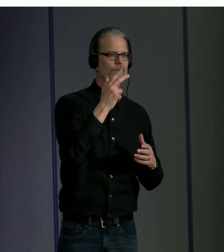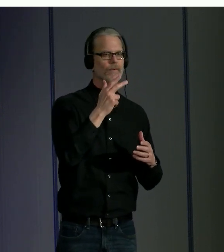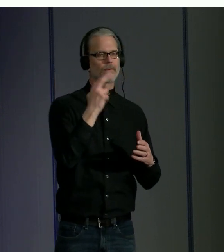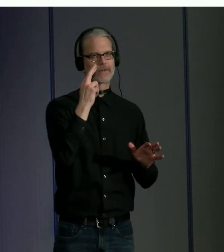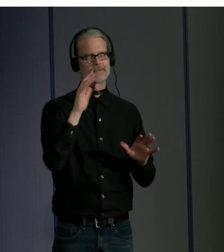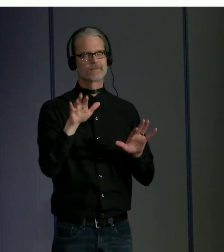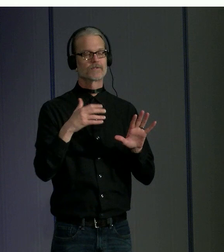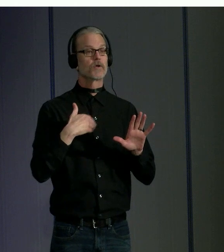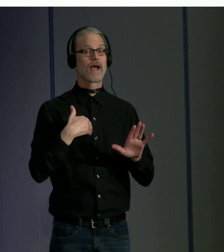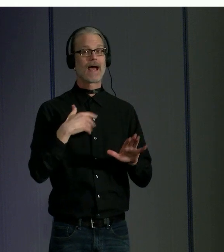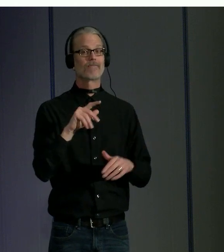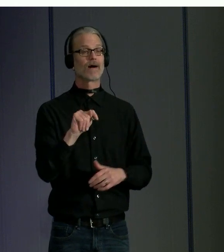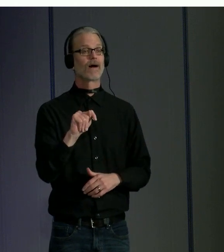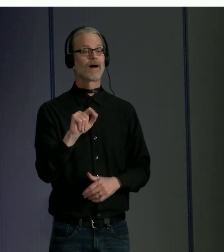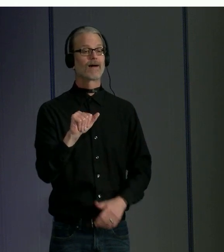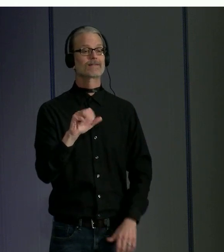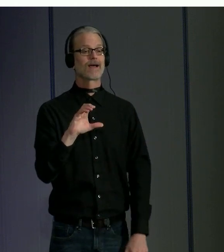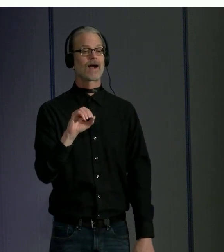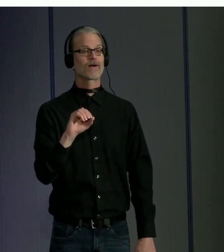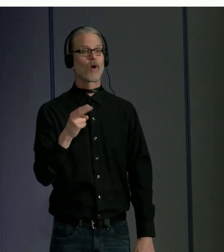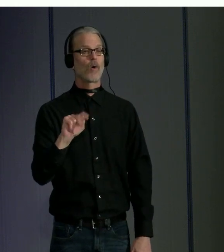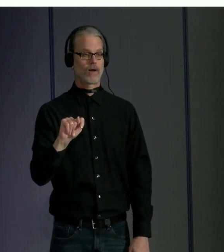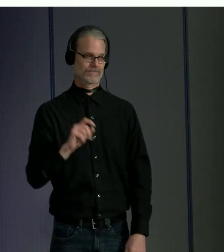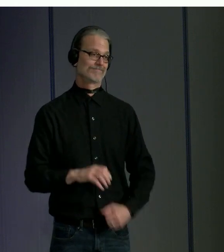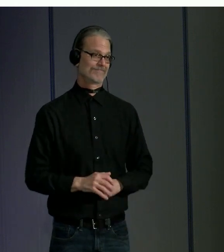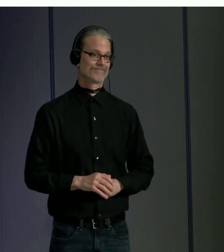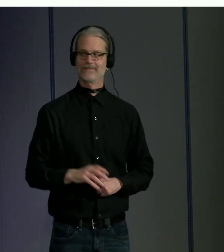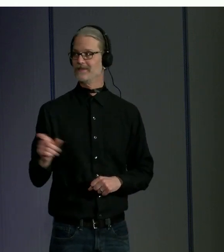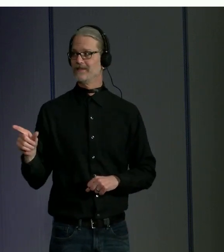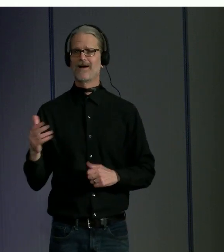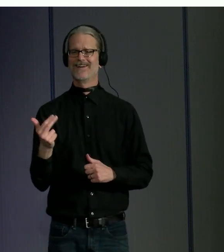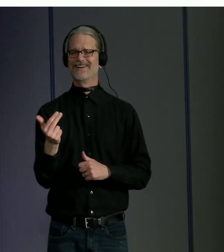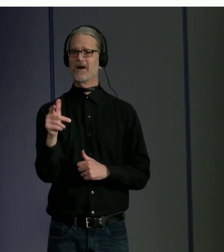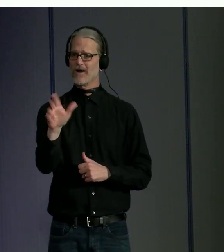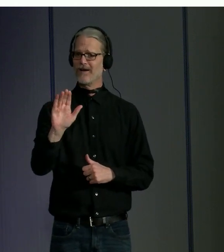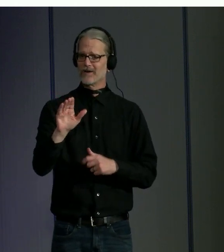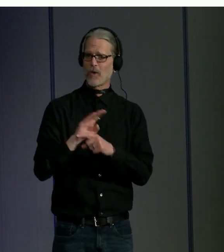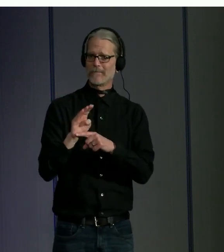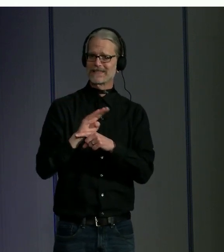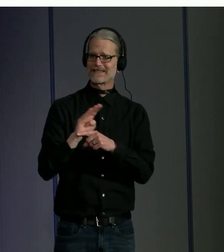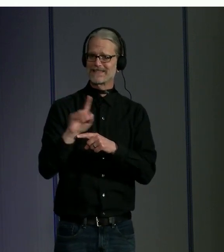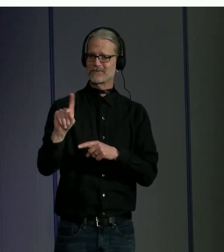Wait. What's your business sector?